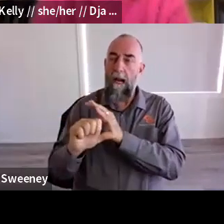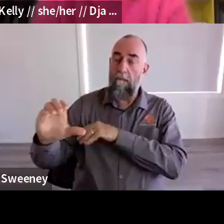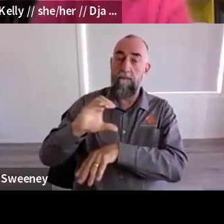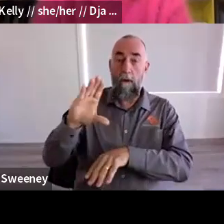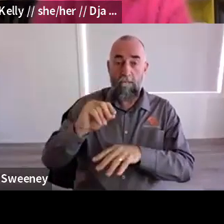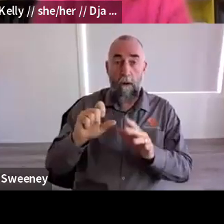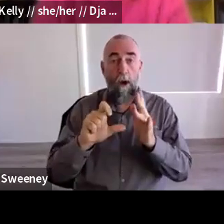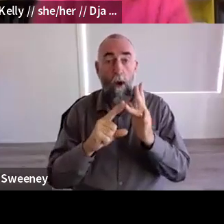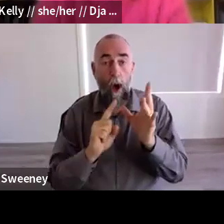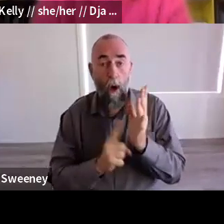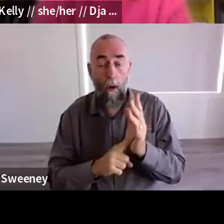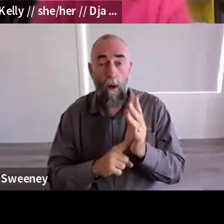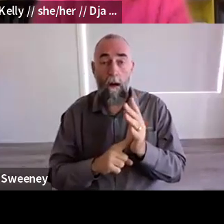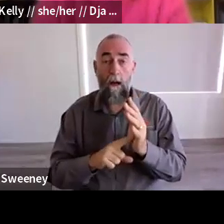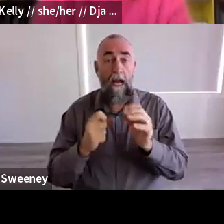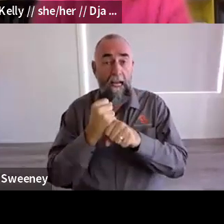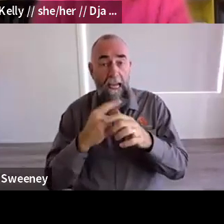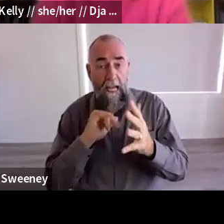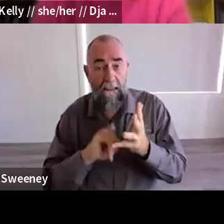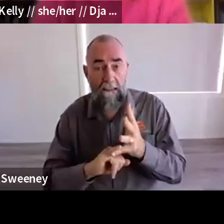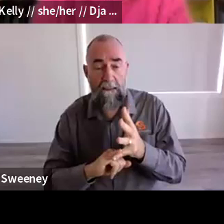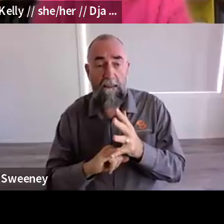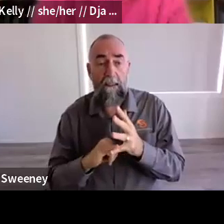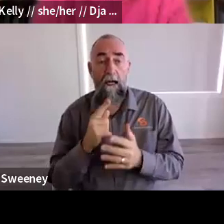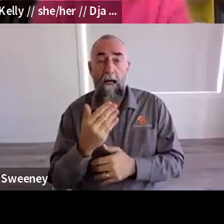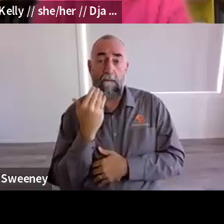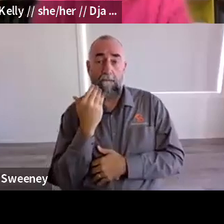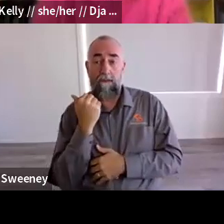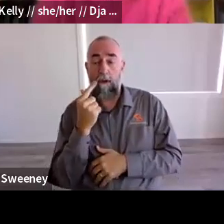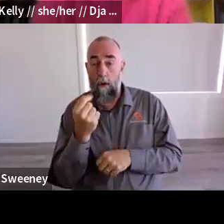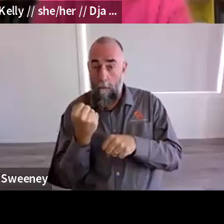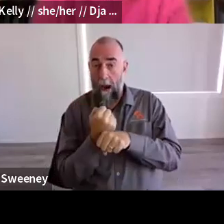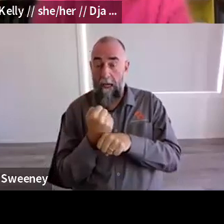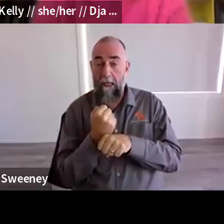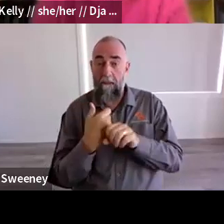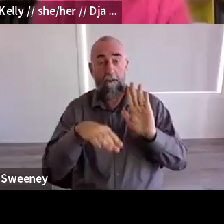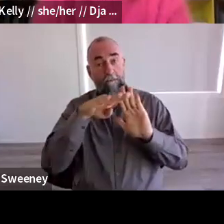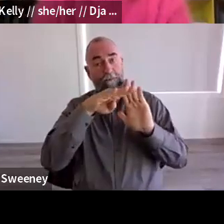in WA as one of the only arts organisations that actually refuses